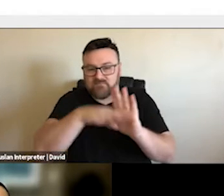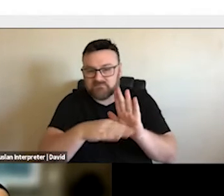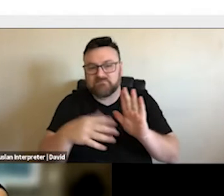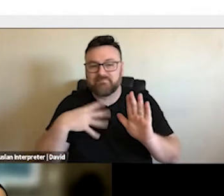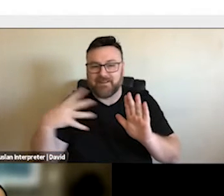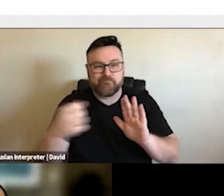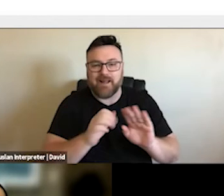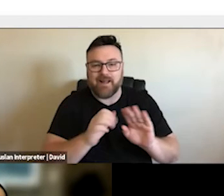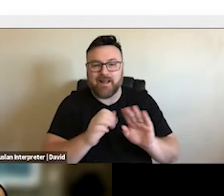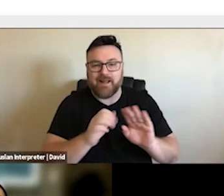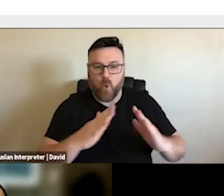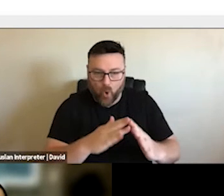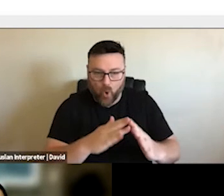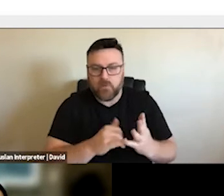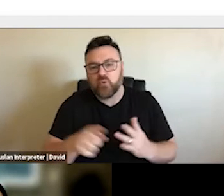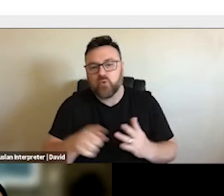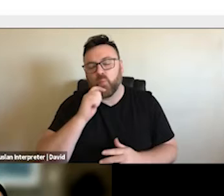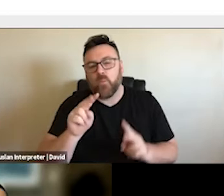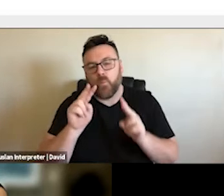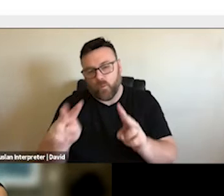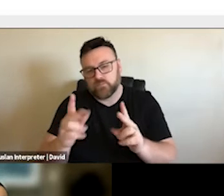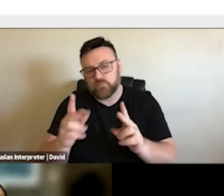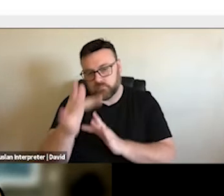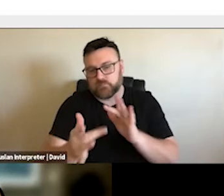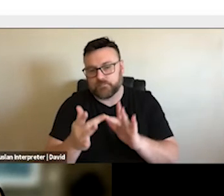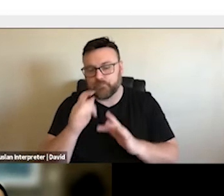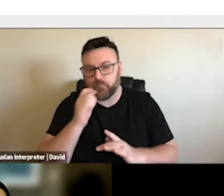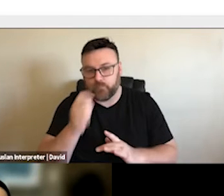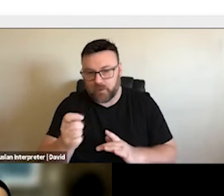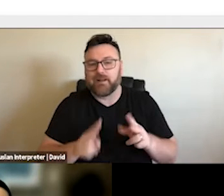They may choose to do things online if they can't access it face-to-face.